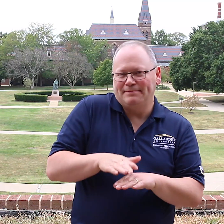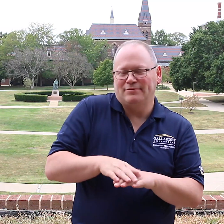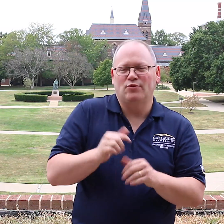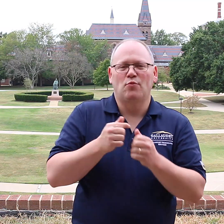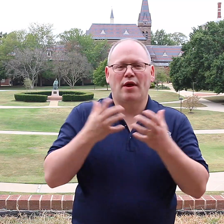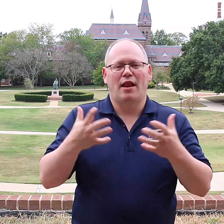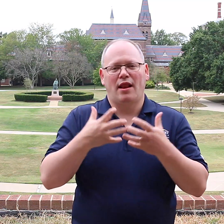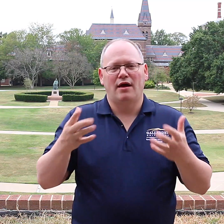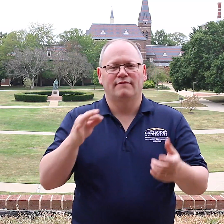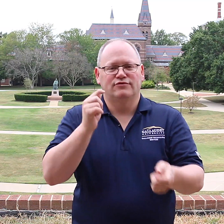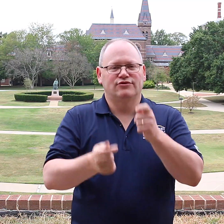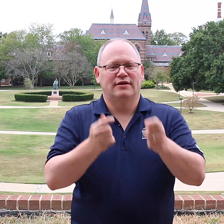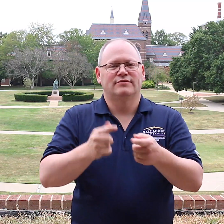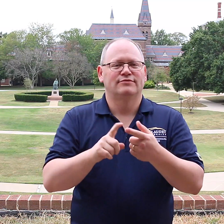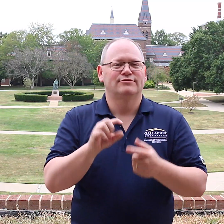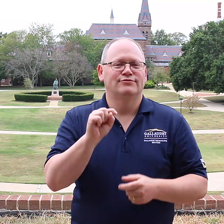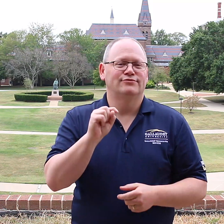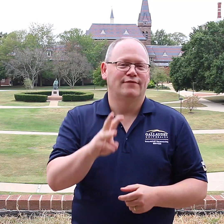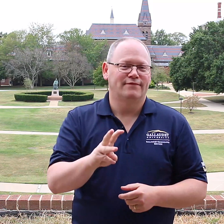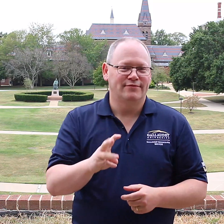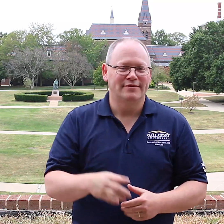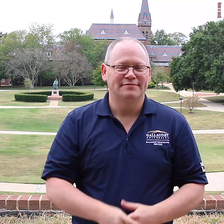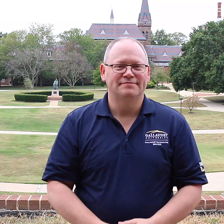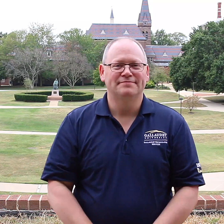to a minimum as possible without a lot of changes to the software.